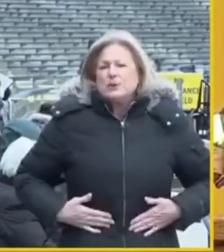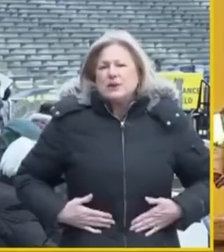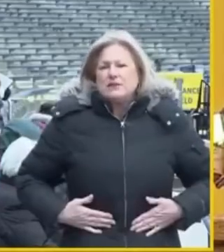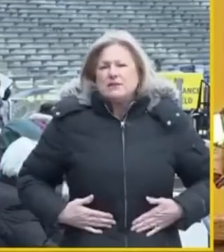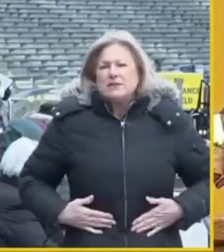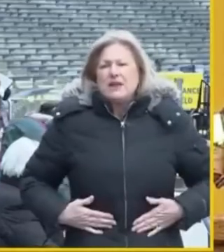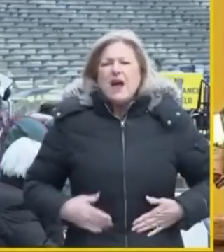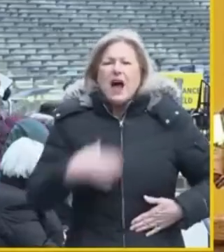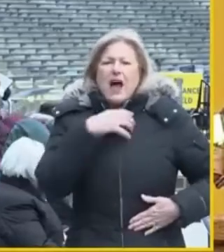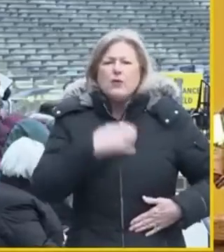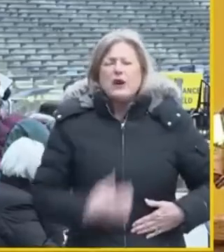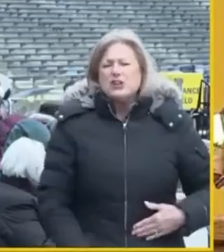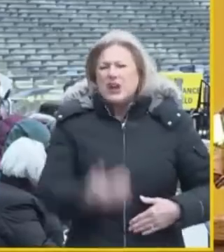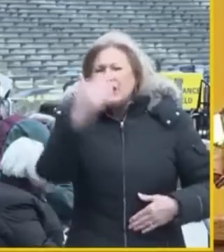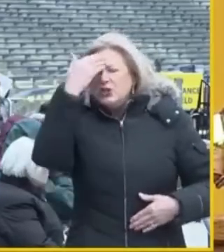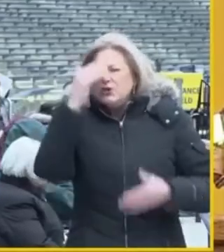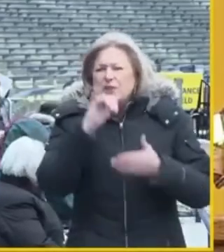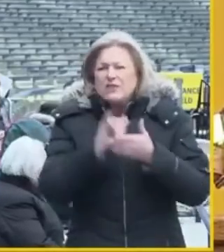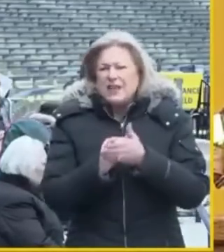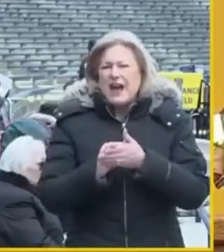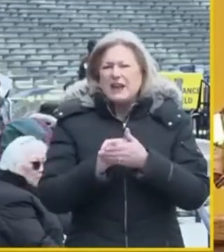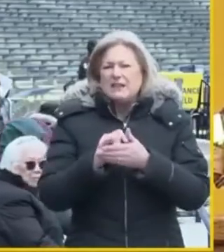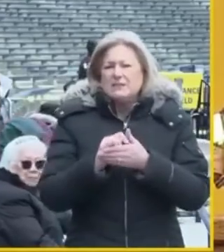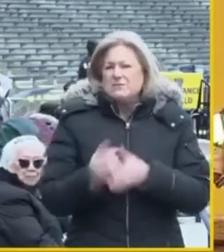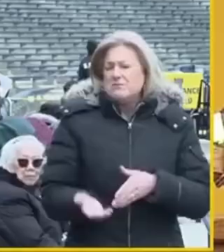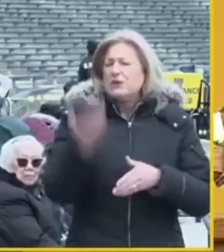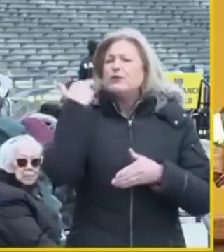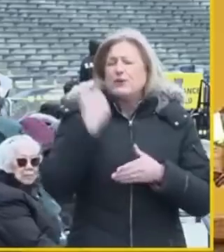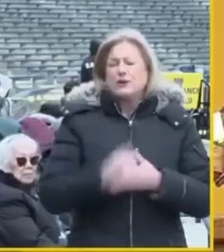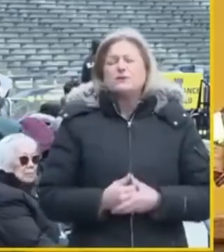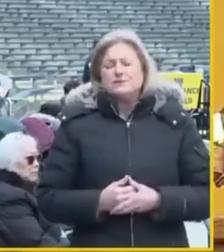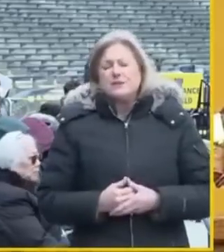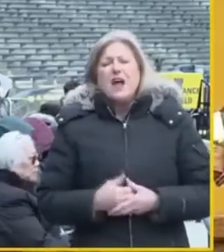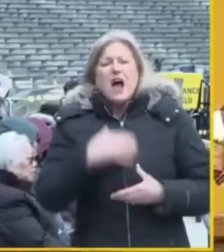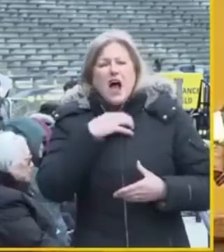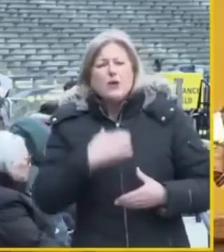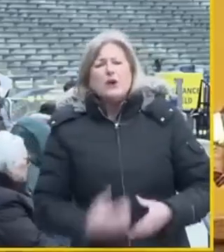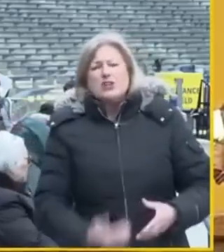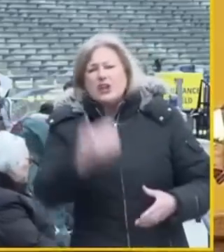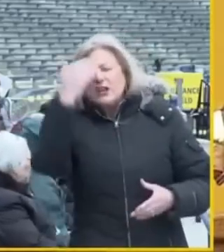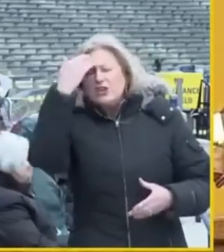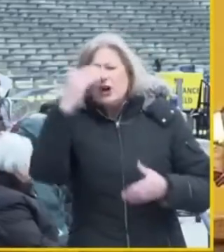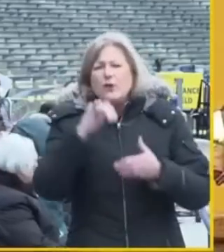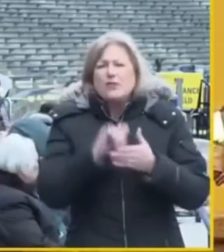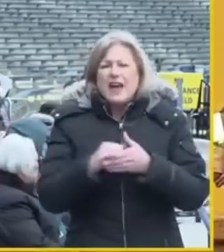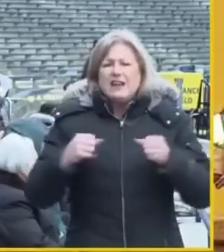I wish I had known that much sooner as well. I wish I had known that fear was more about